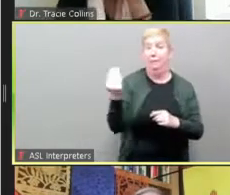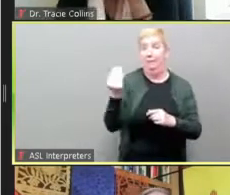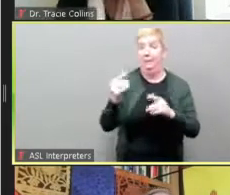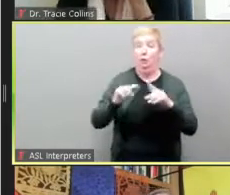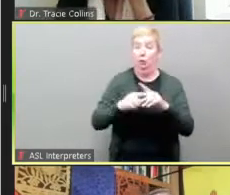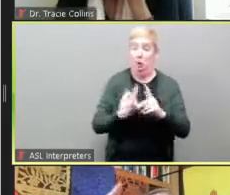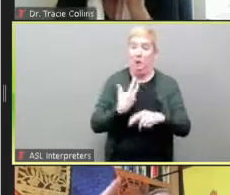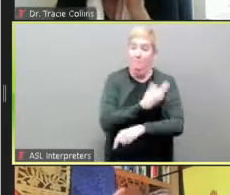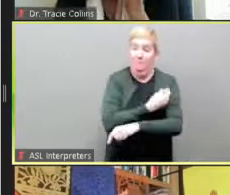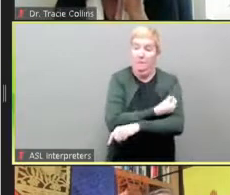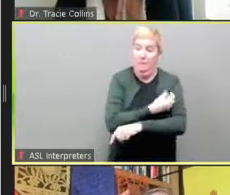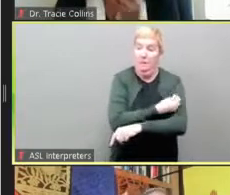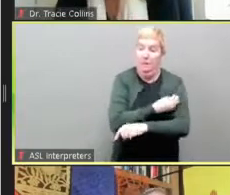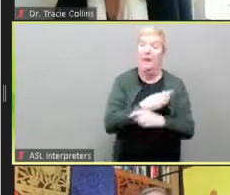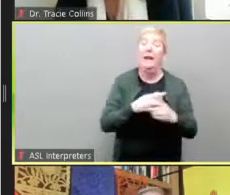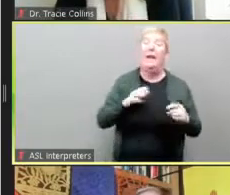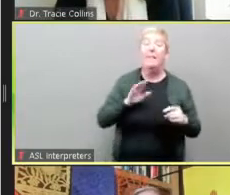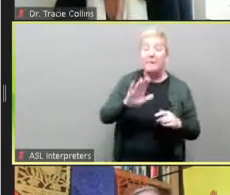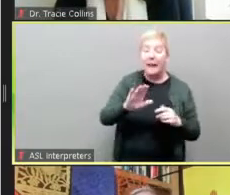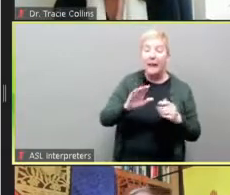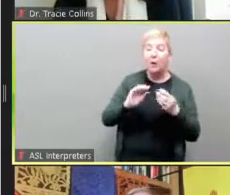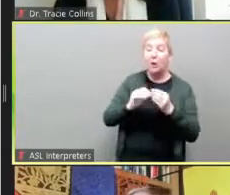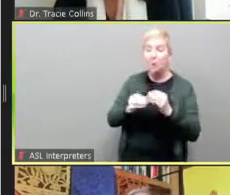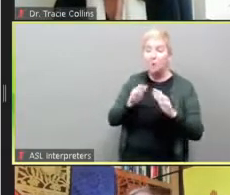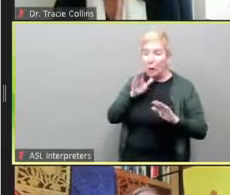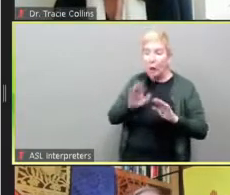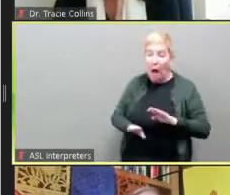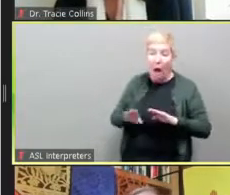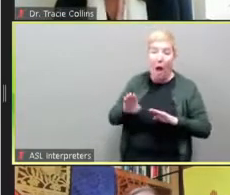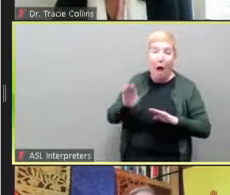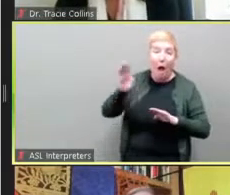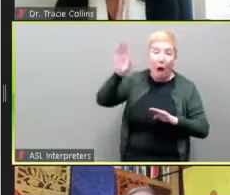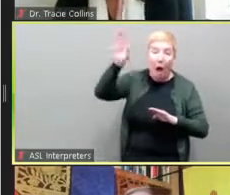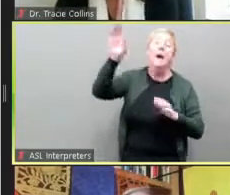of passes the rate of the state. In a way that would pull us up and I will be